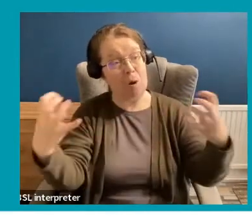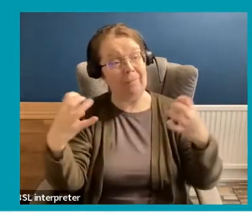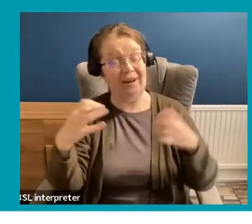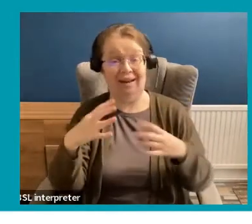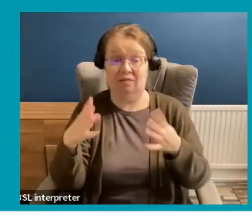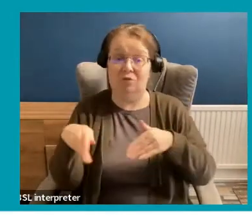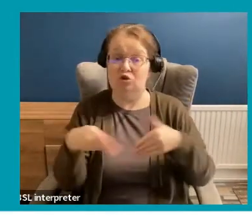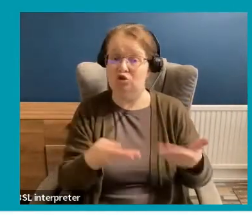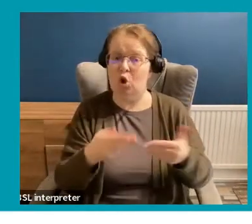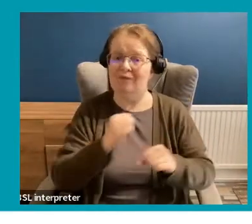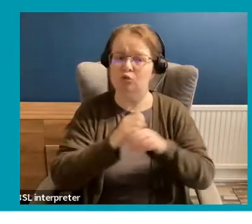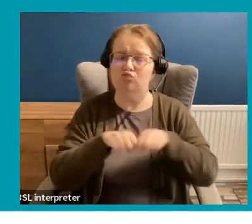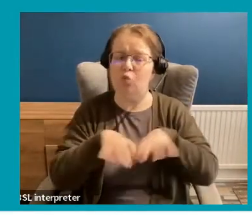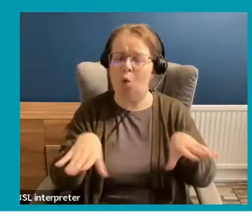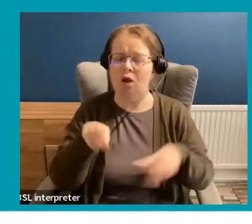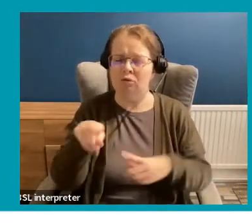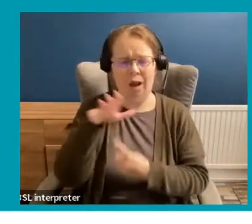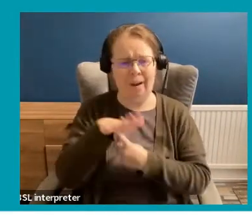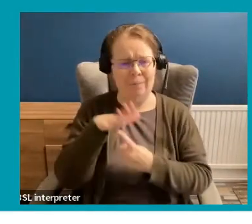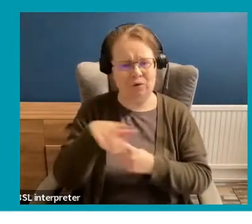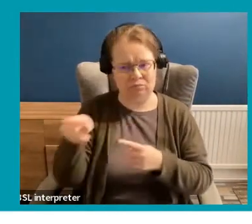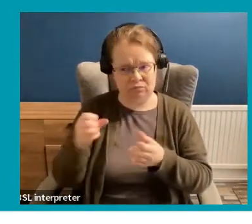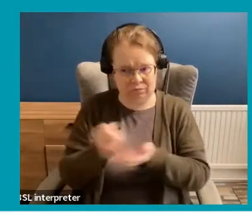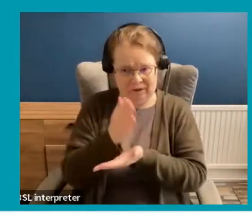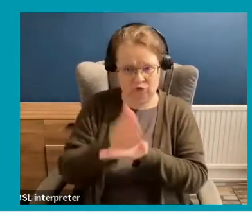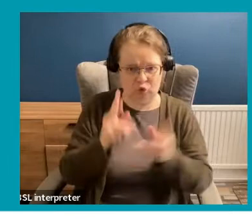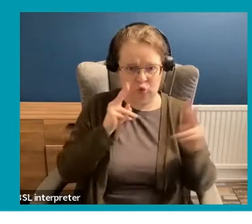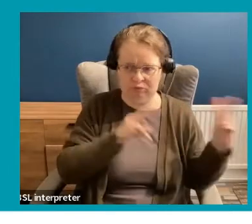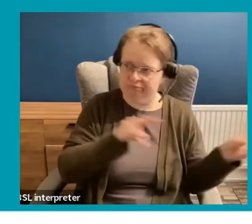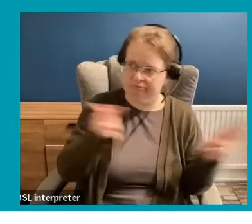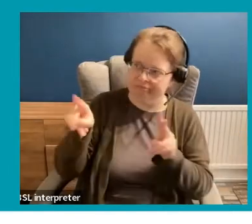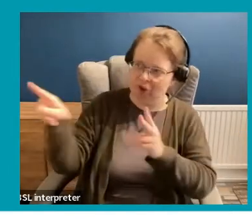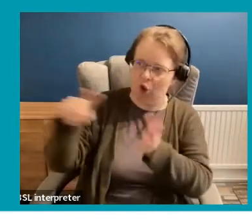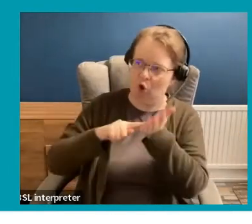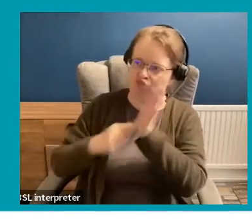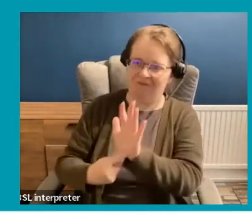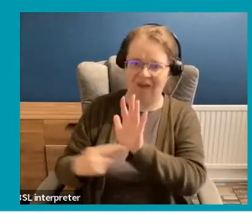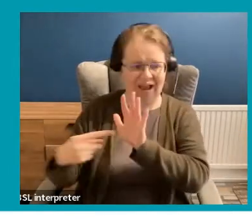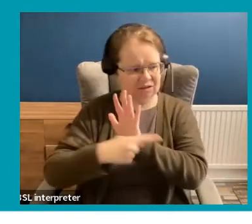really important to the Corporation to reflect the diversity of the nation.